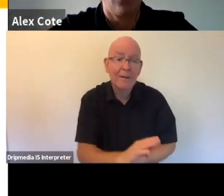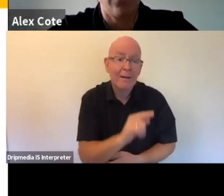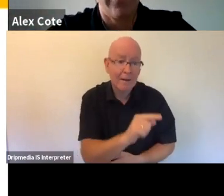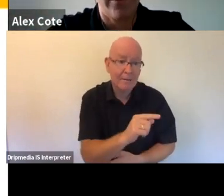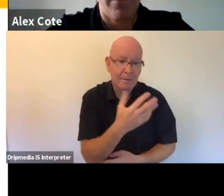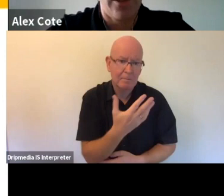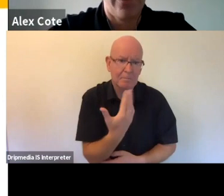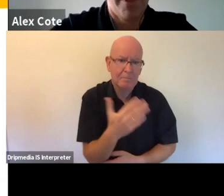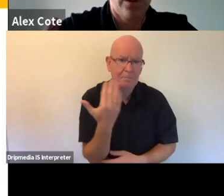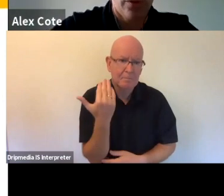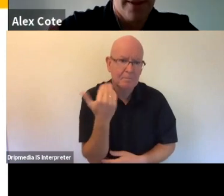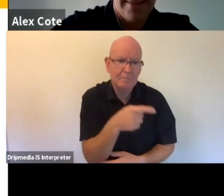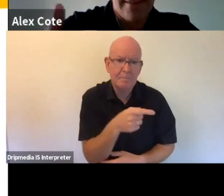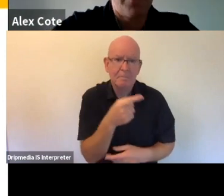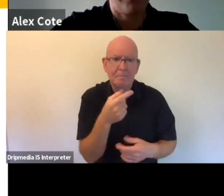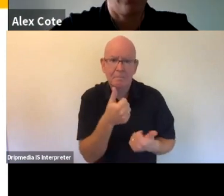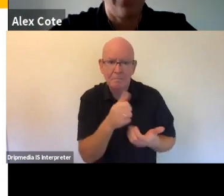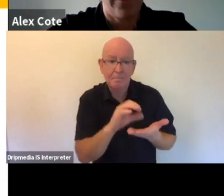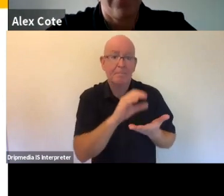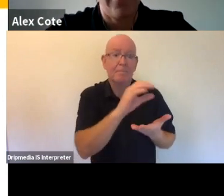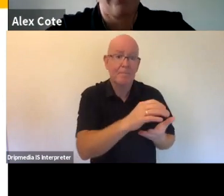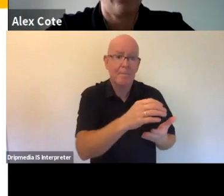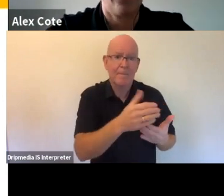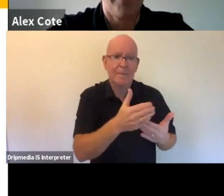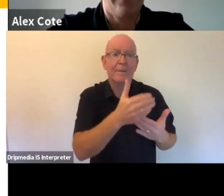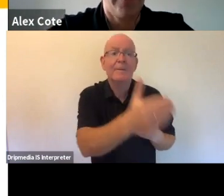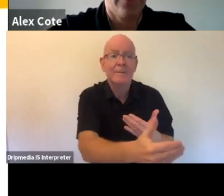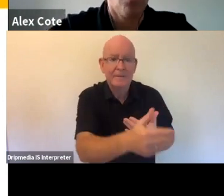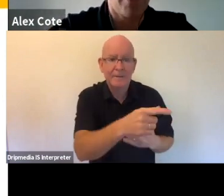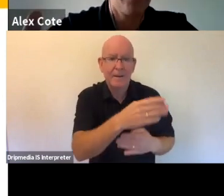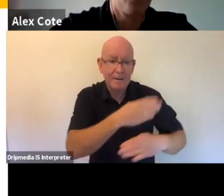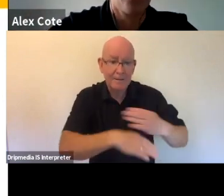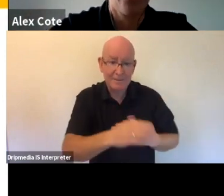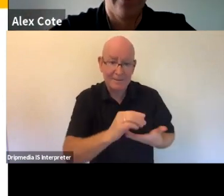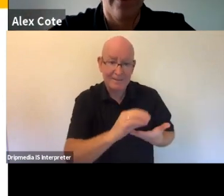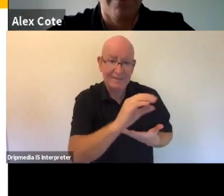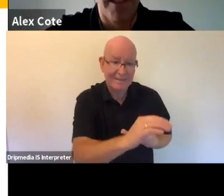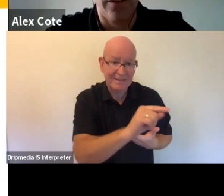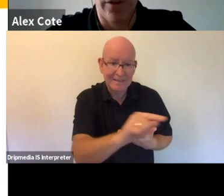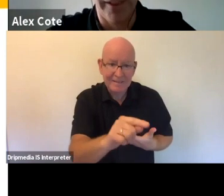or different measures made to speed up the access to the benefits while this process is ongoing.